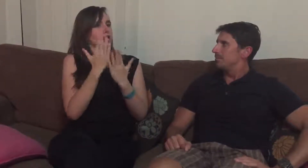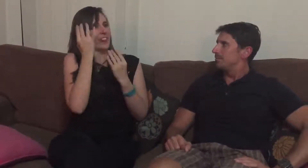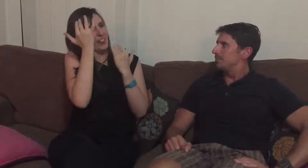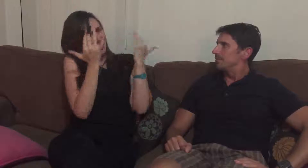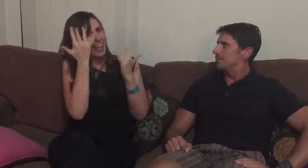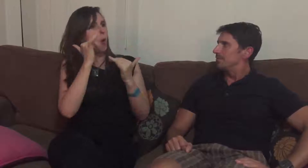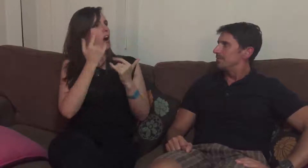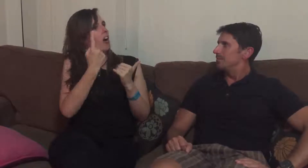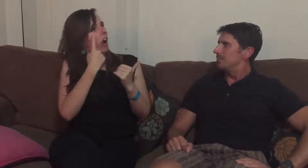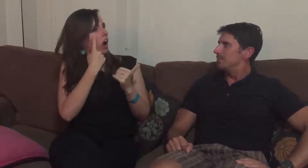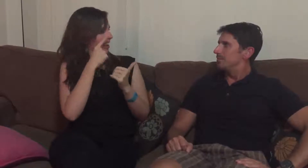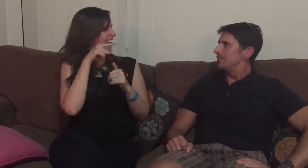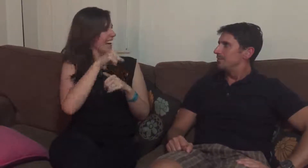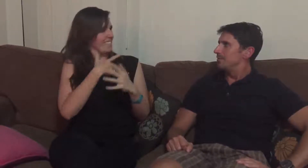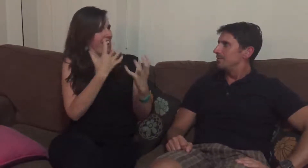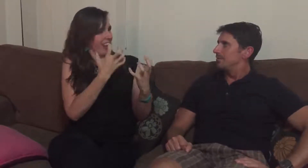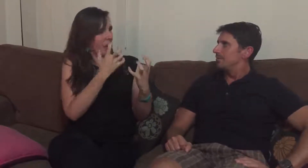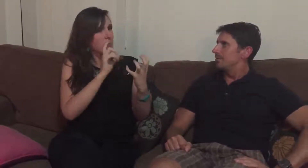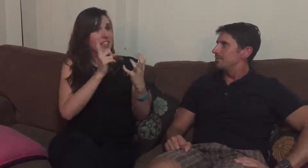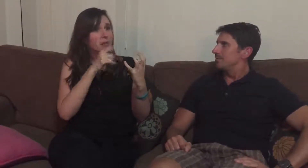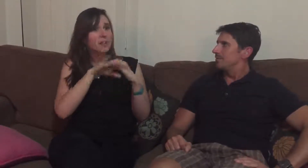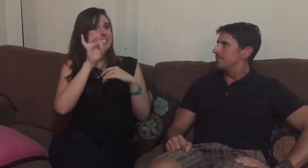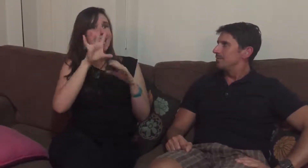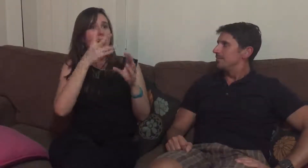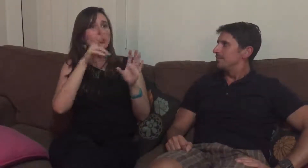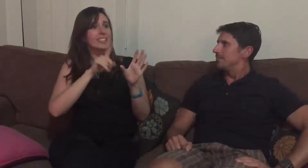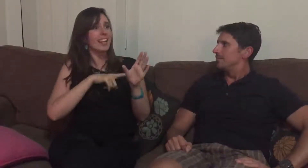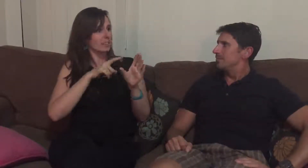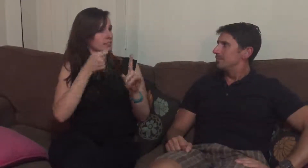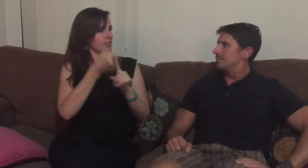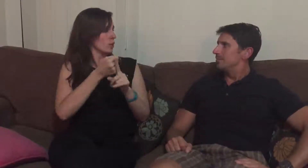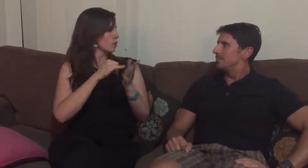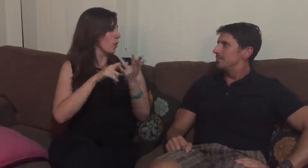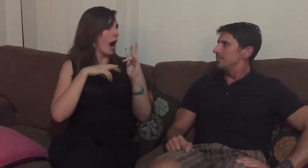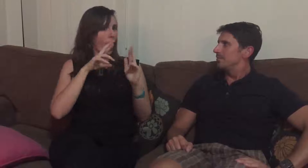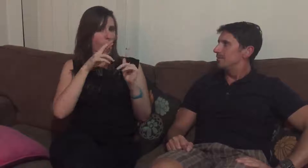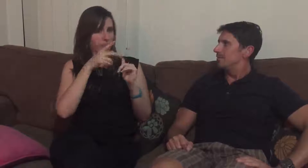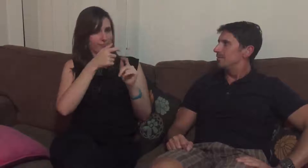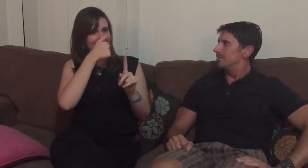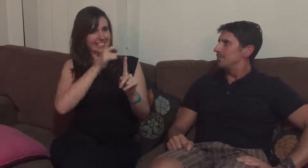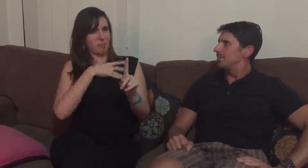and sometimes these doors are closed. But I hope in 10 or 20 years, or even when I'm 60,